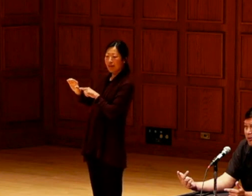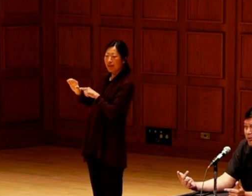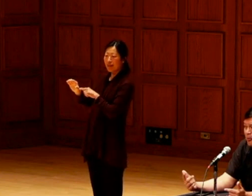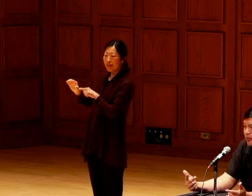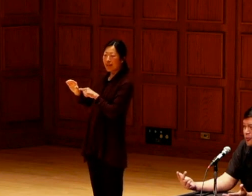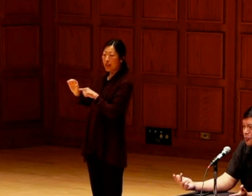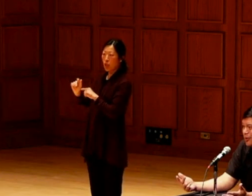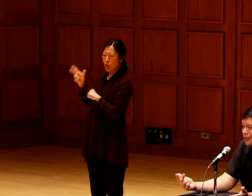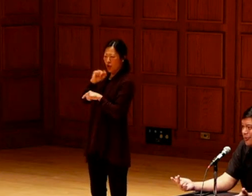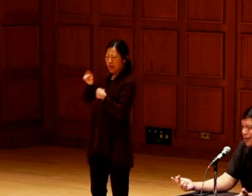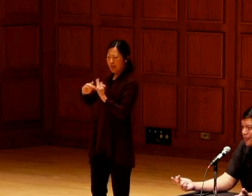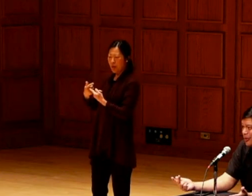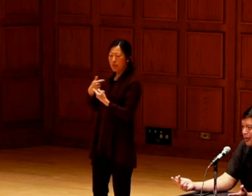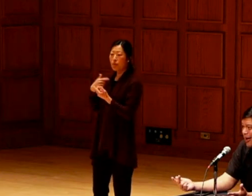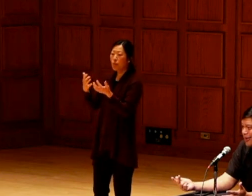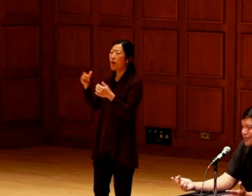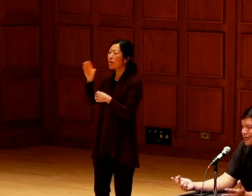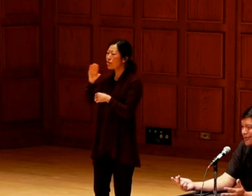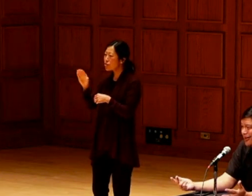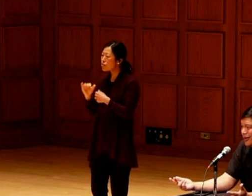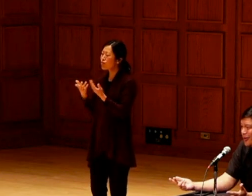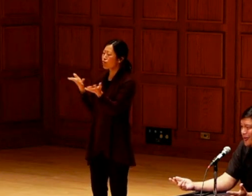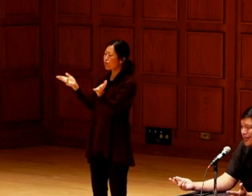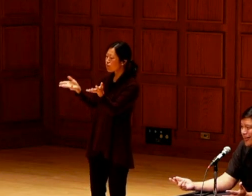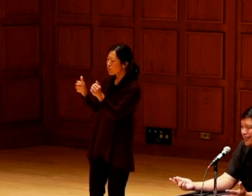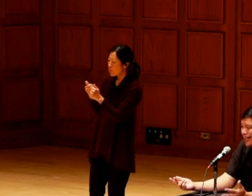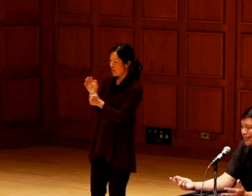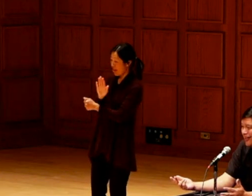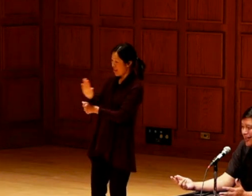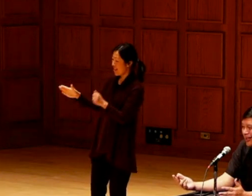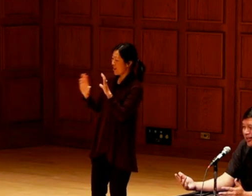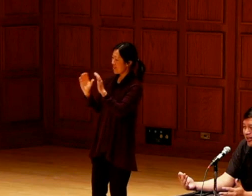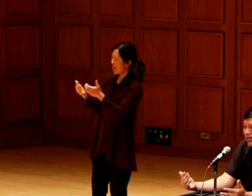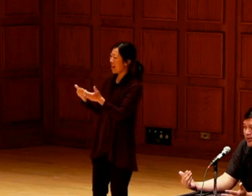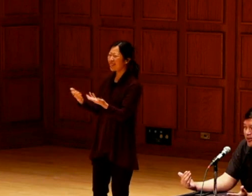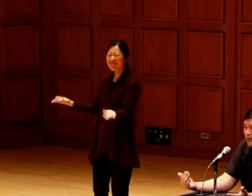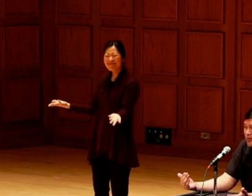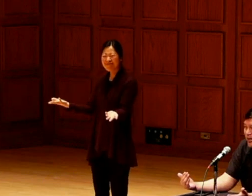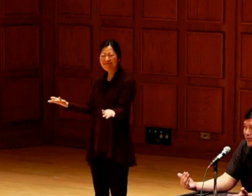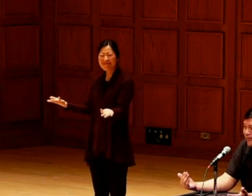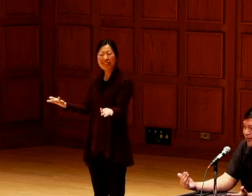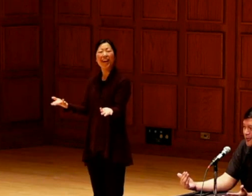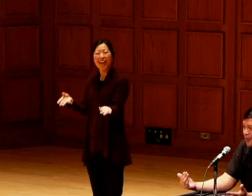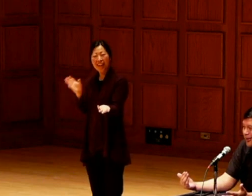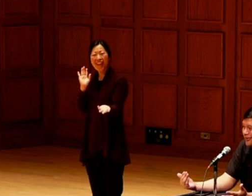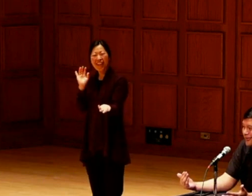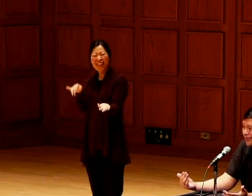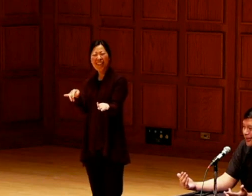North Carolina. They heard about me and they want to Zoom me in to talk to their